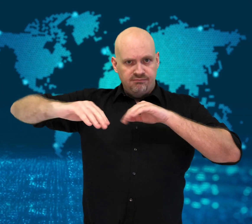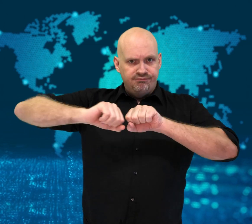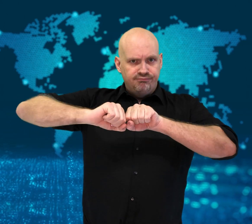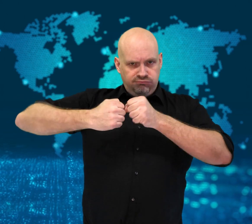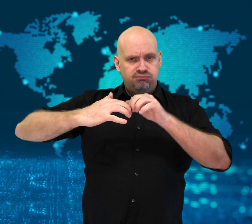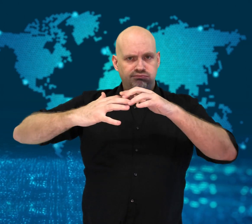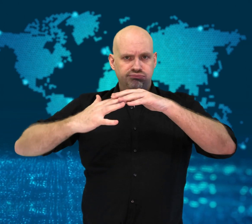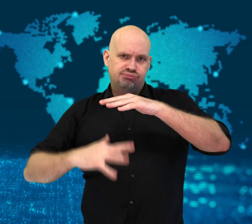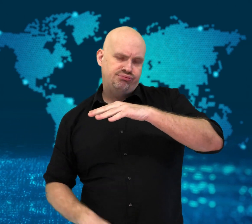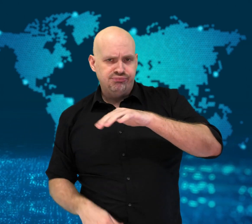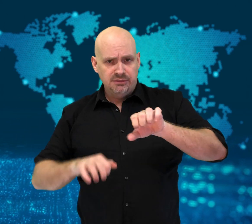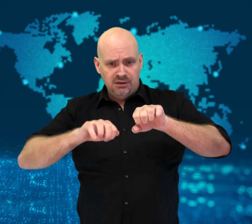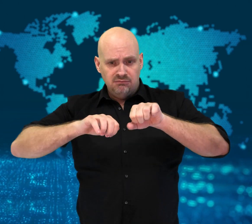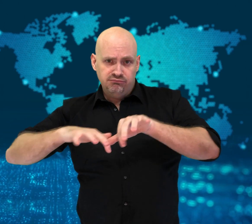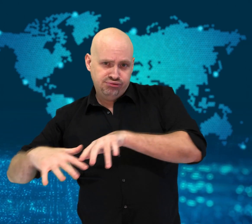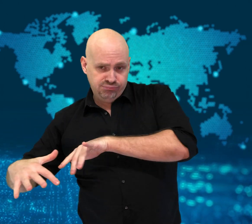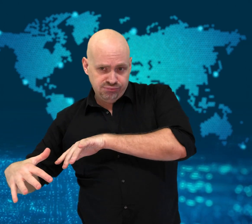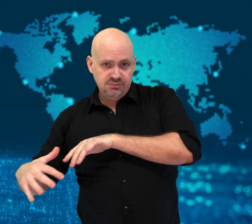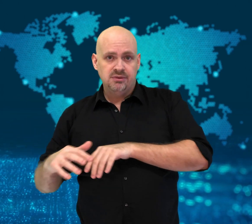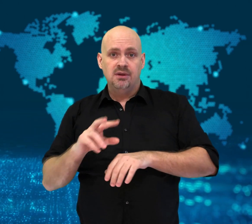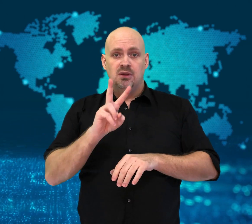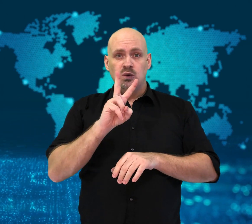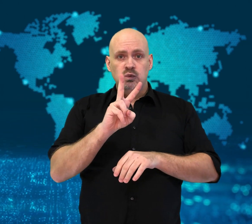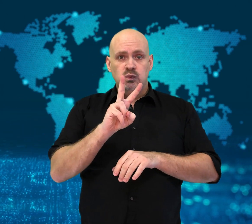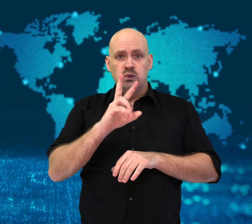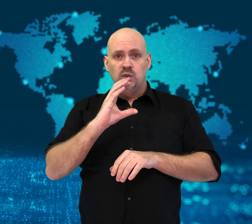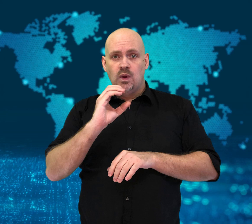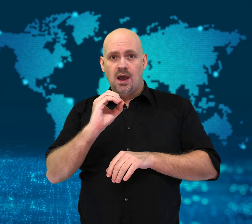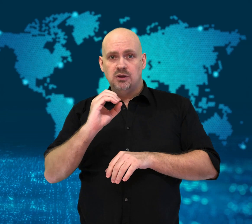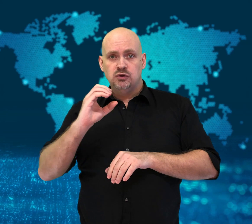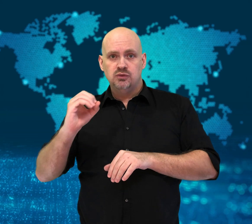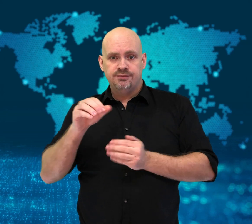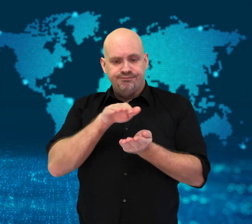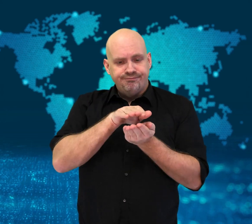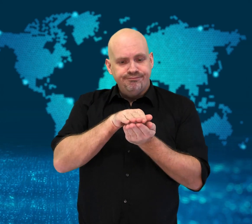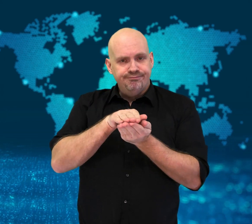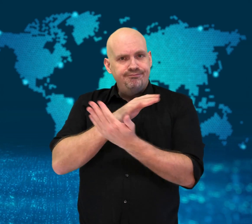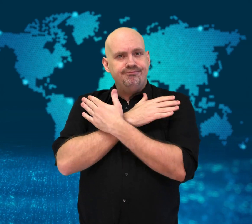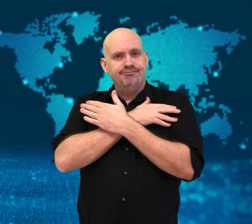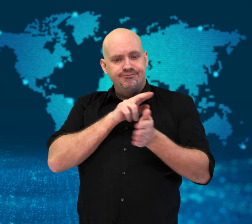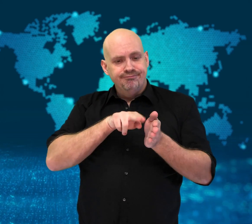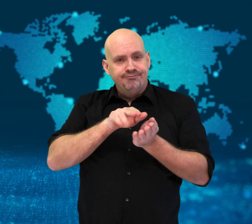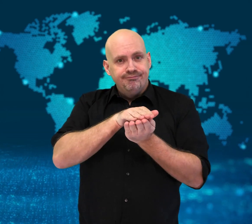collapse into the sea. Last Monday,